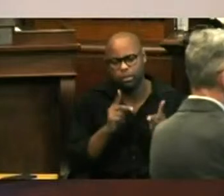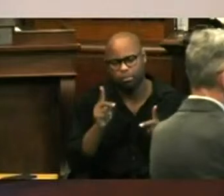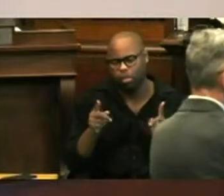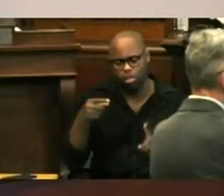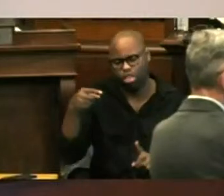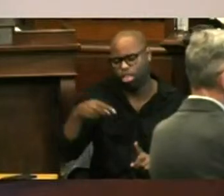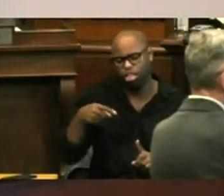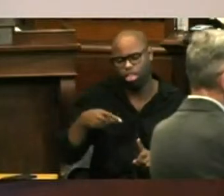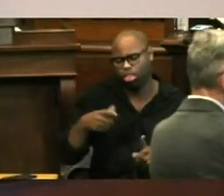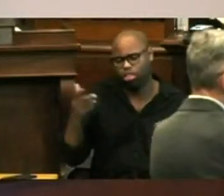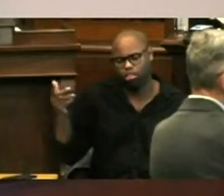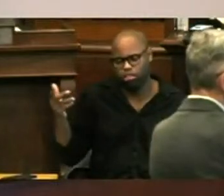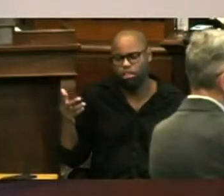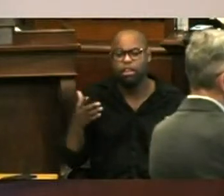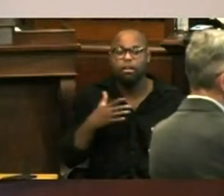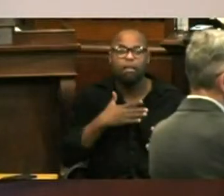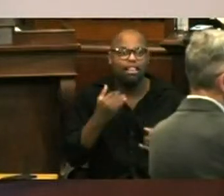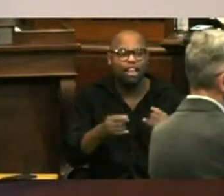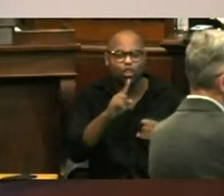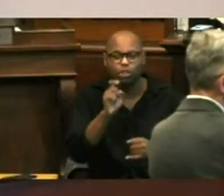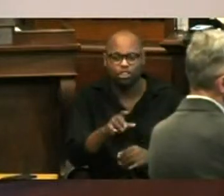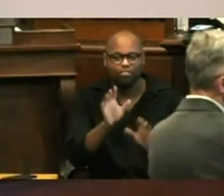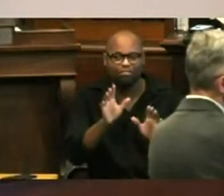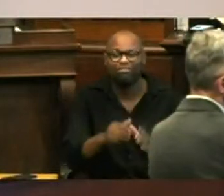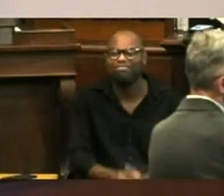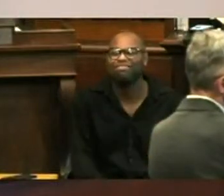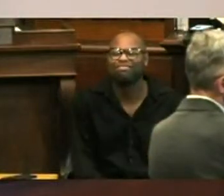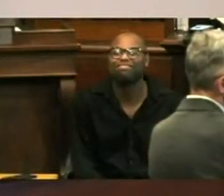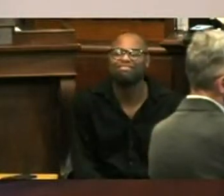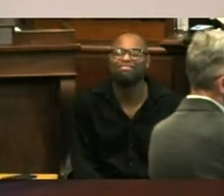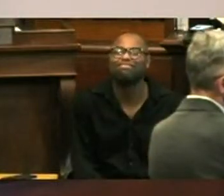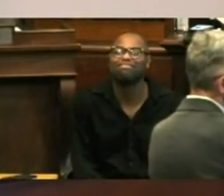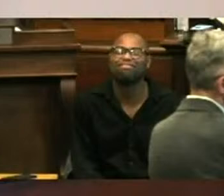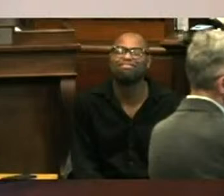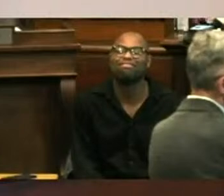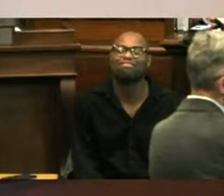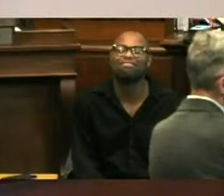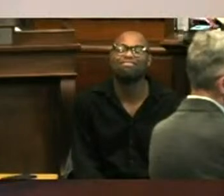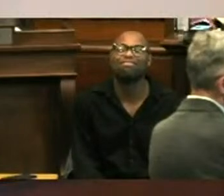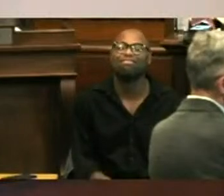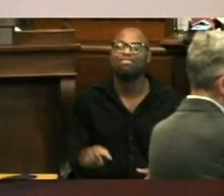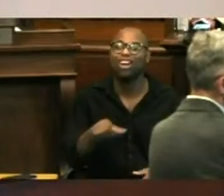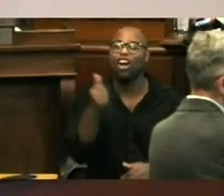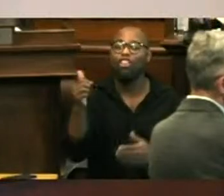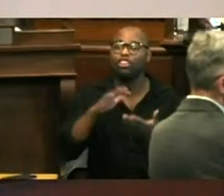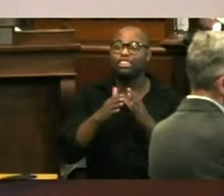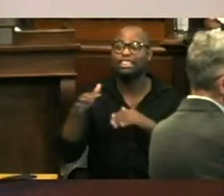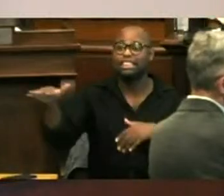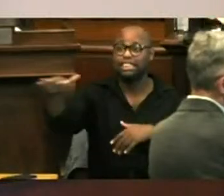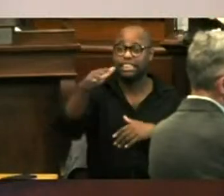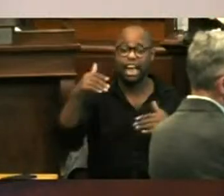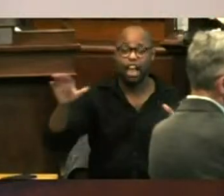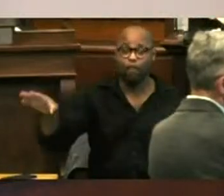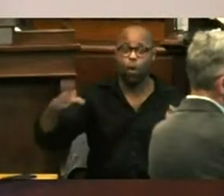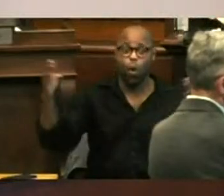that conversation. I do think that no matter what the change is going to be, it's going it's going to be difficult for